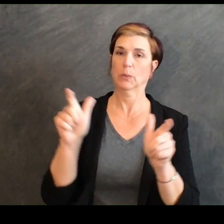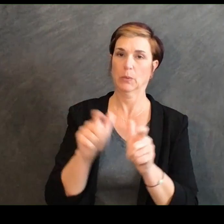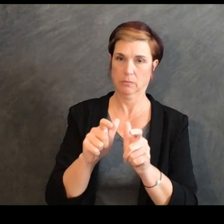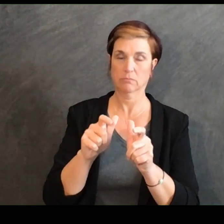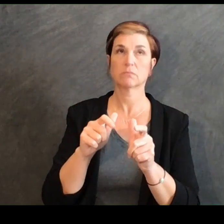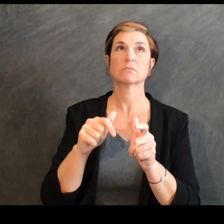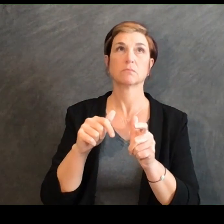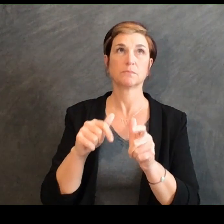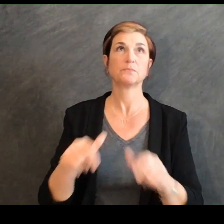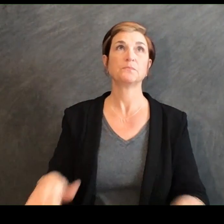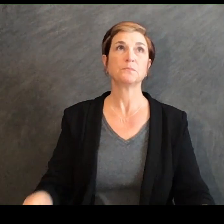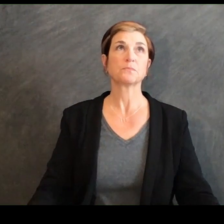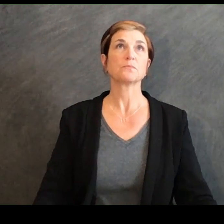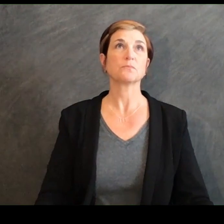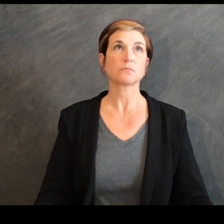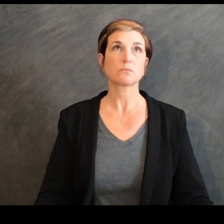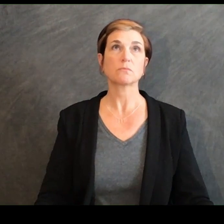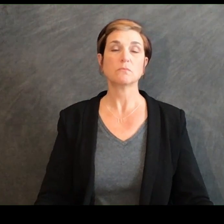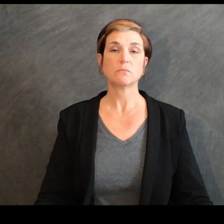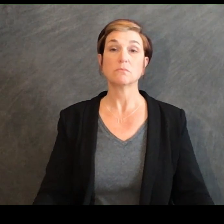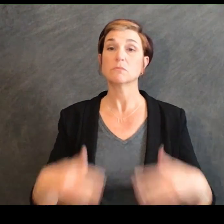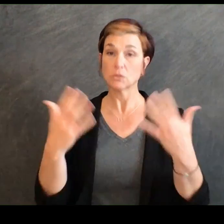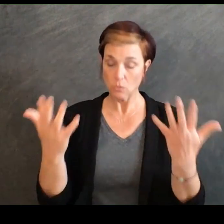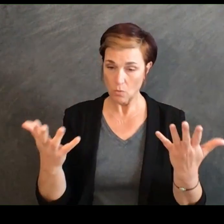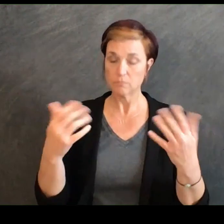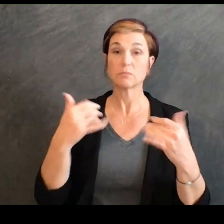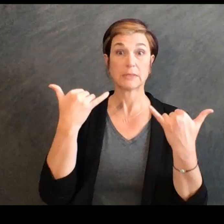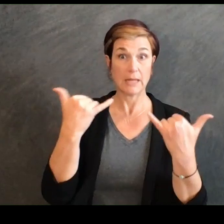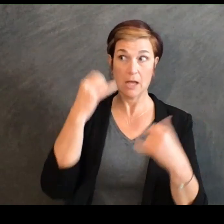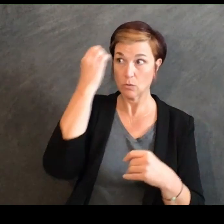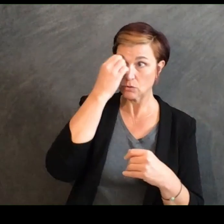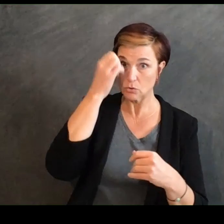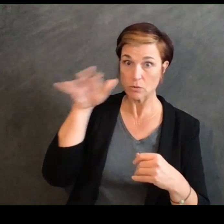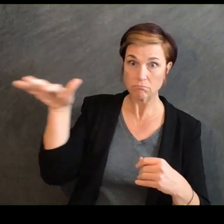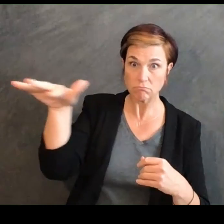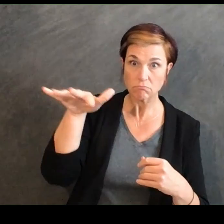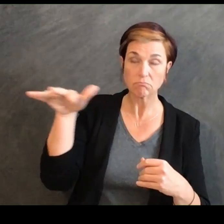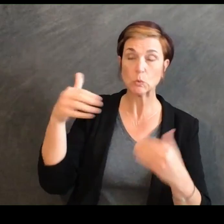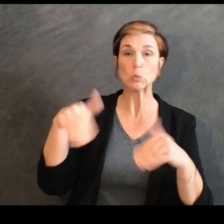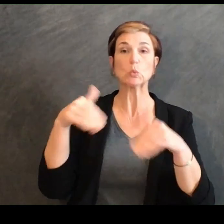we will overcome the threat of the virus I also announced Wednesday night